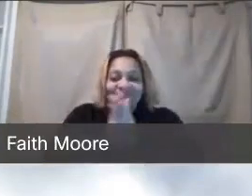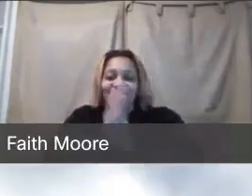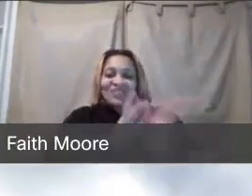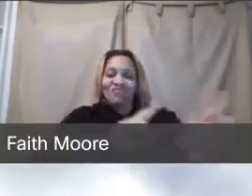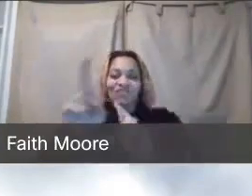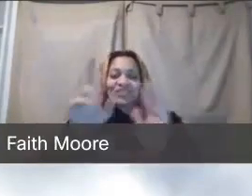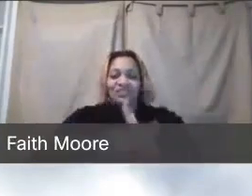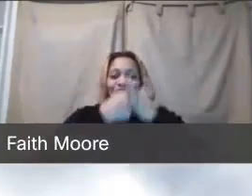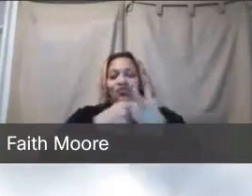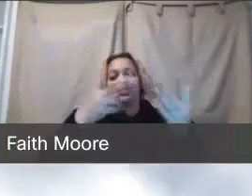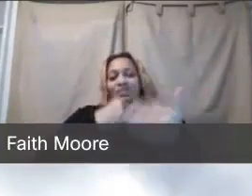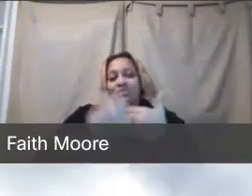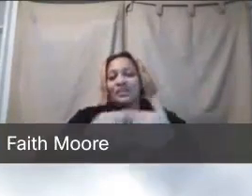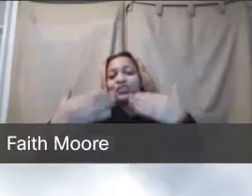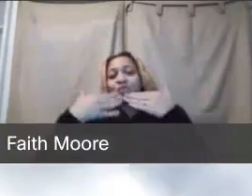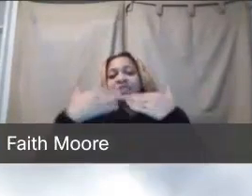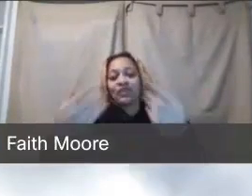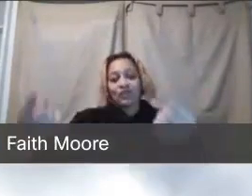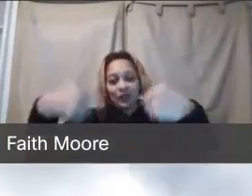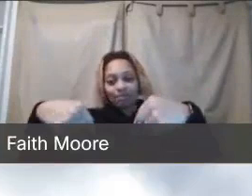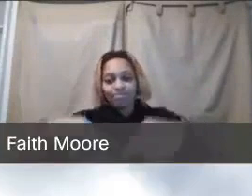Or attending, I'll turn it back over to will then.